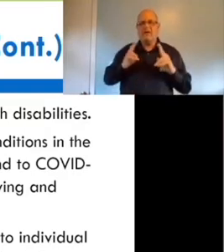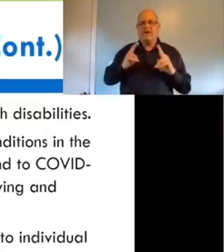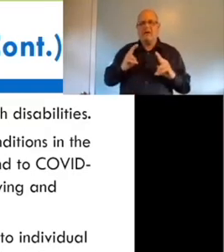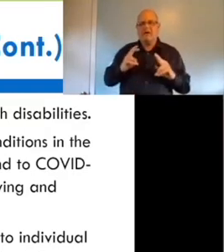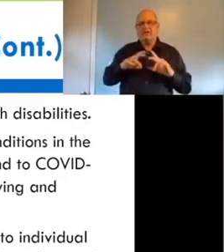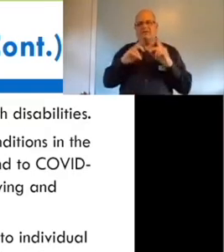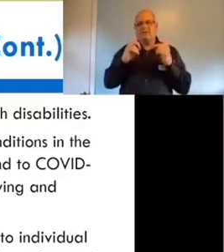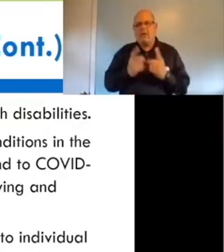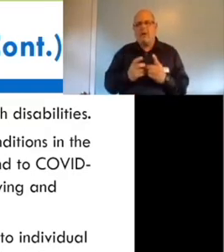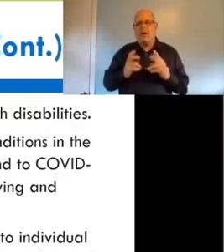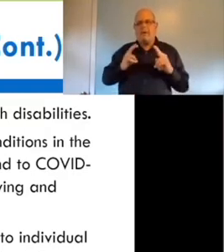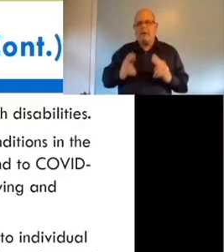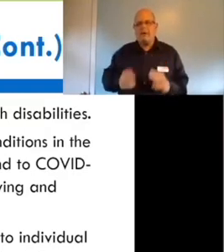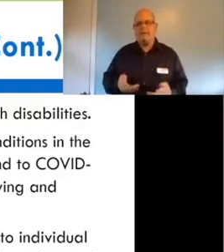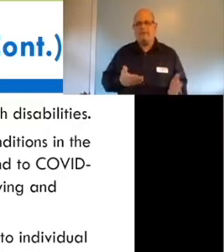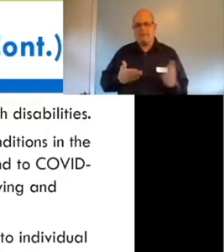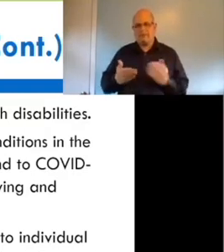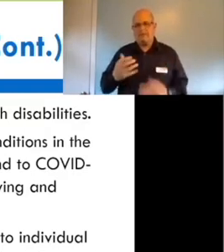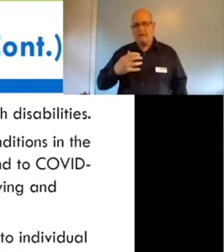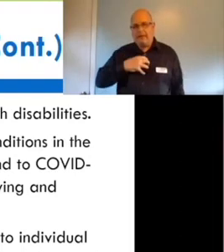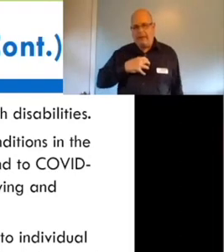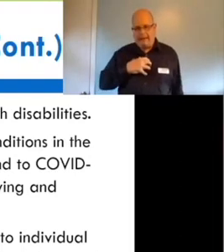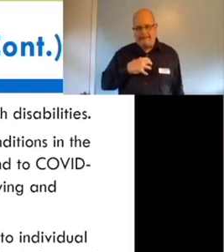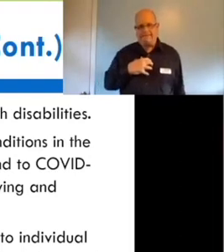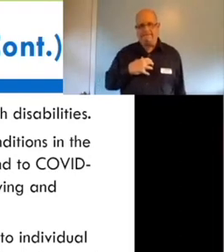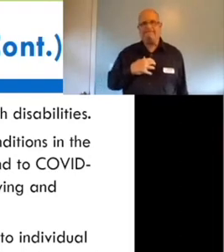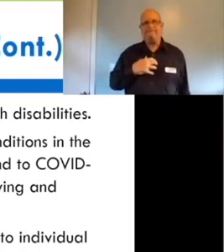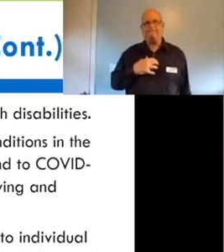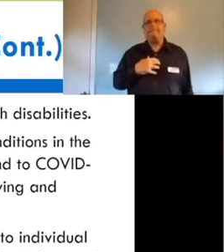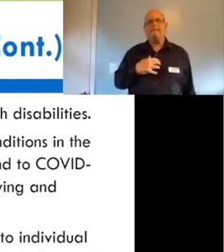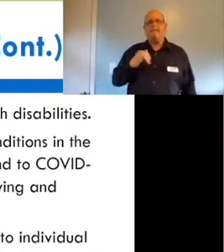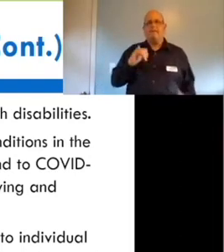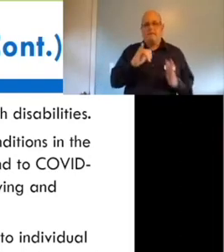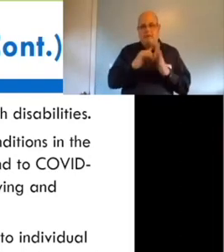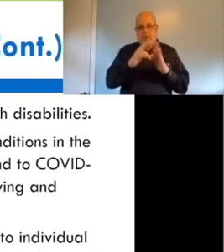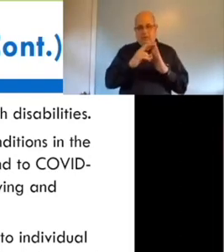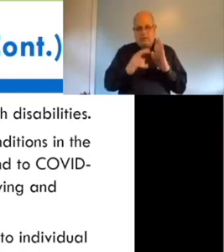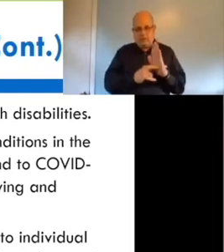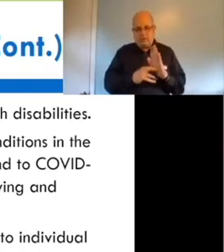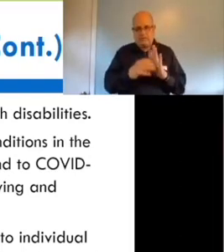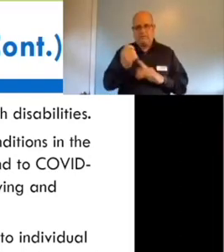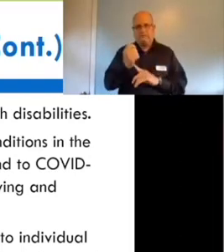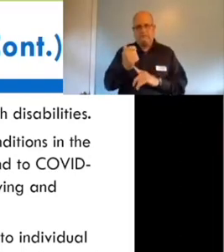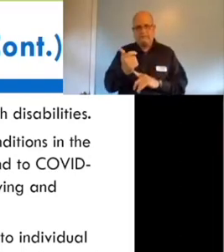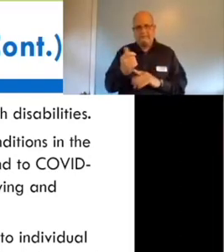services complaints and the guidelines were taken off the state's website and I think